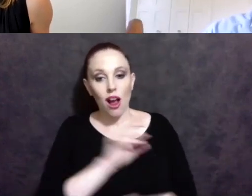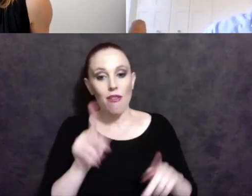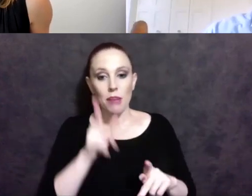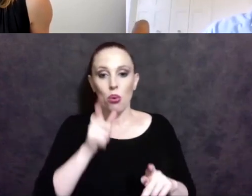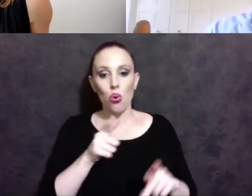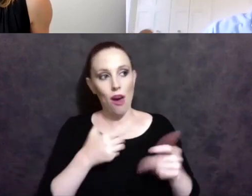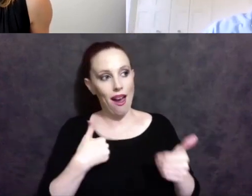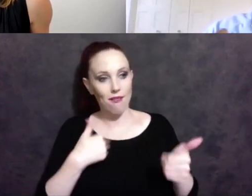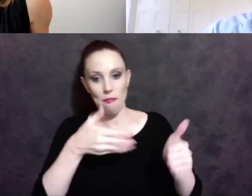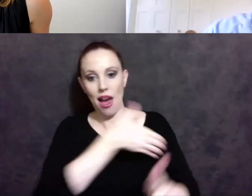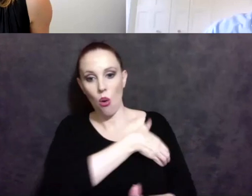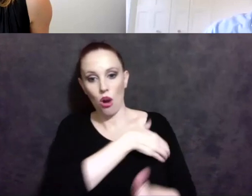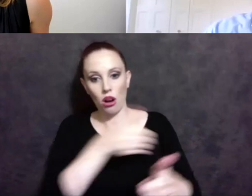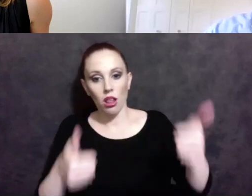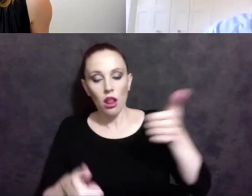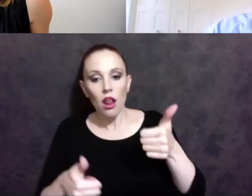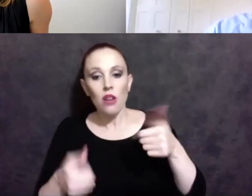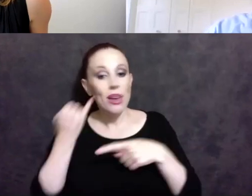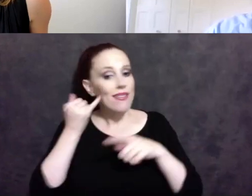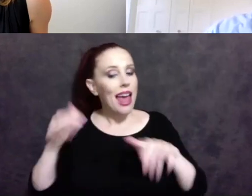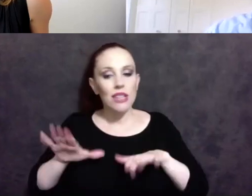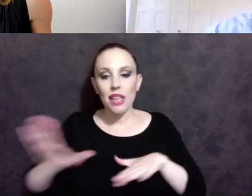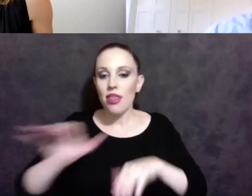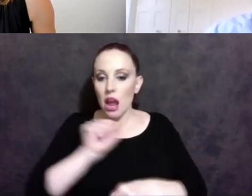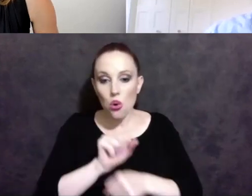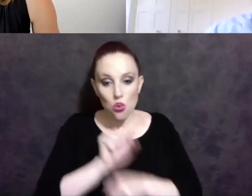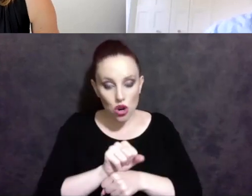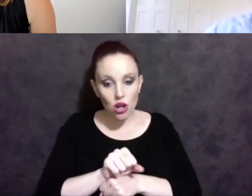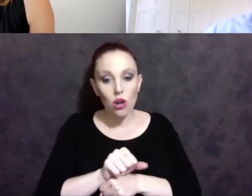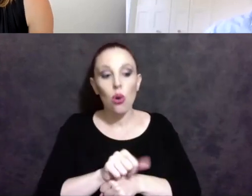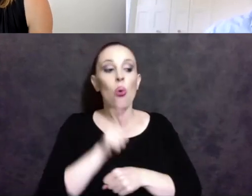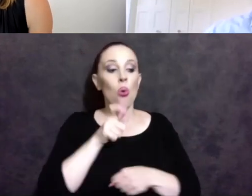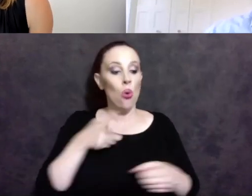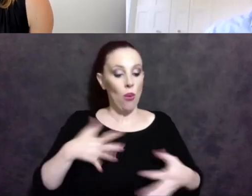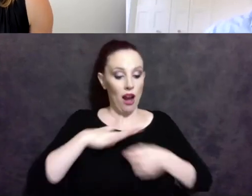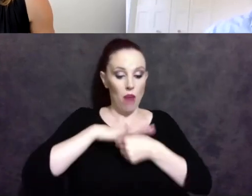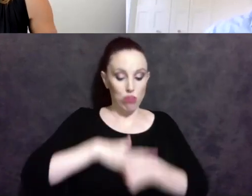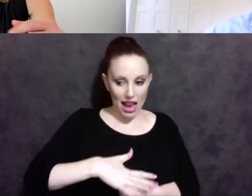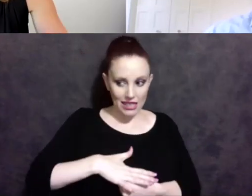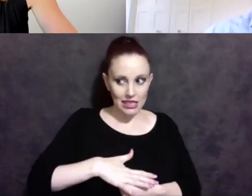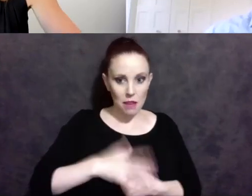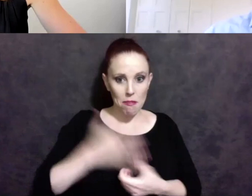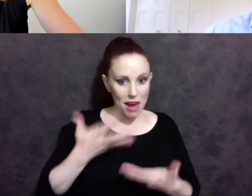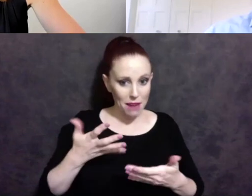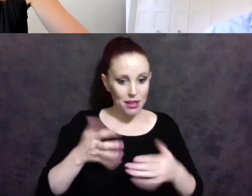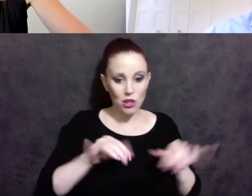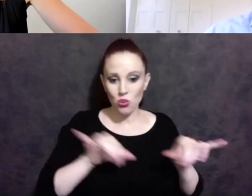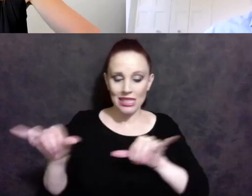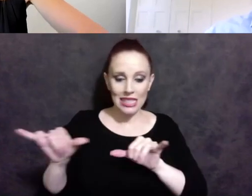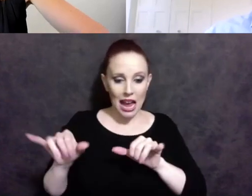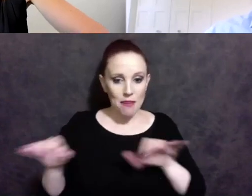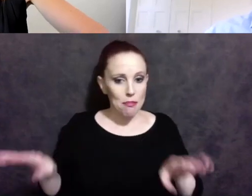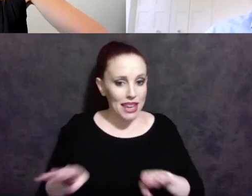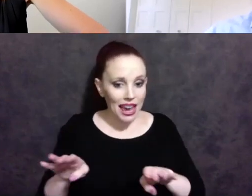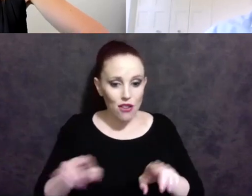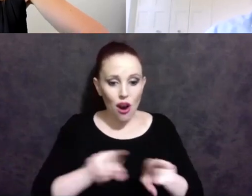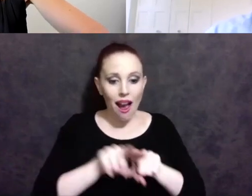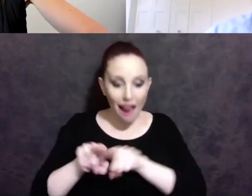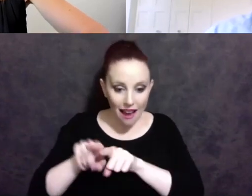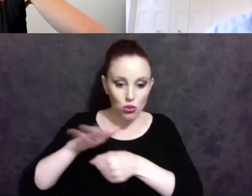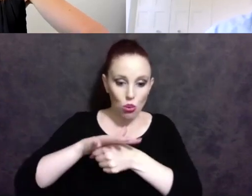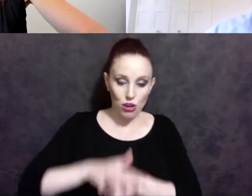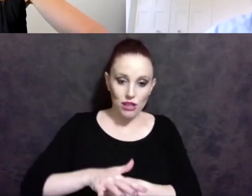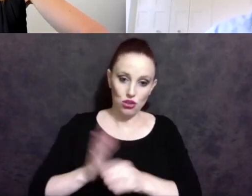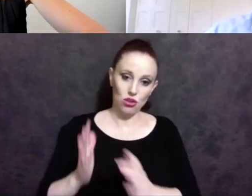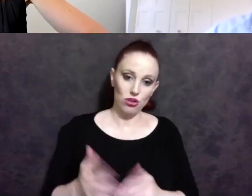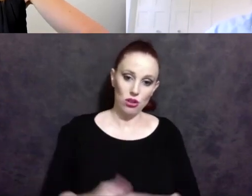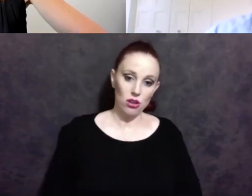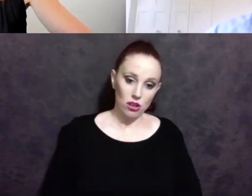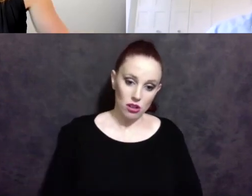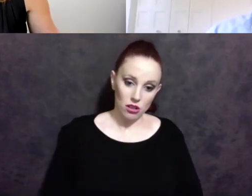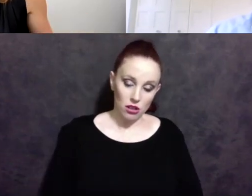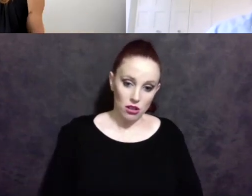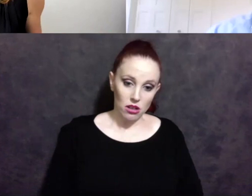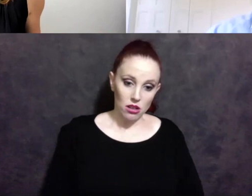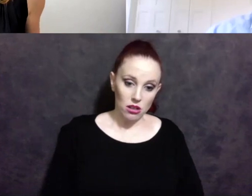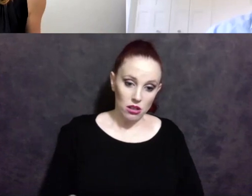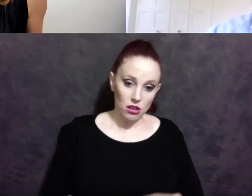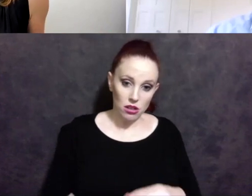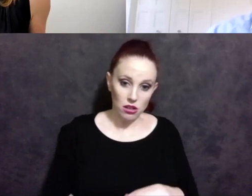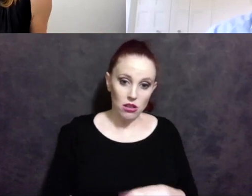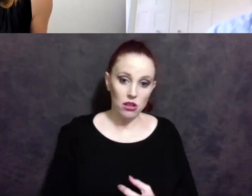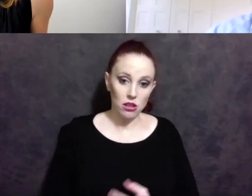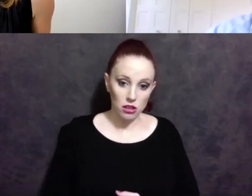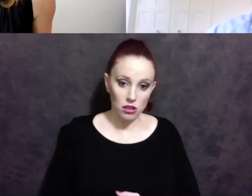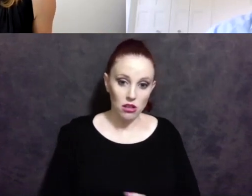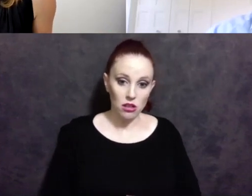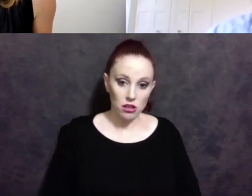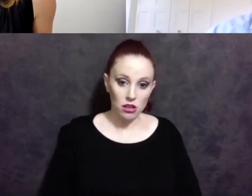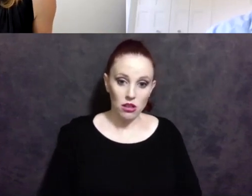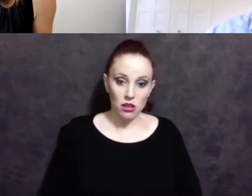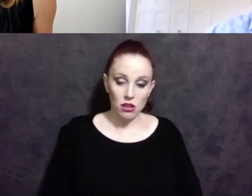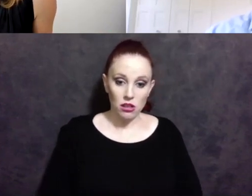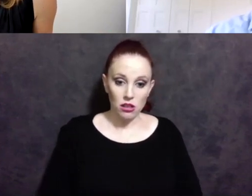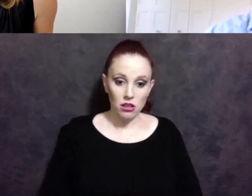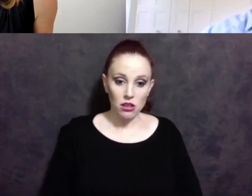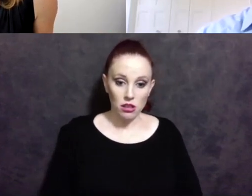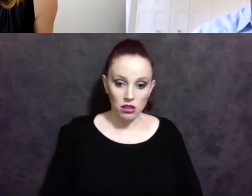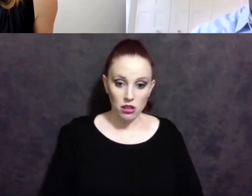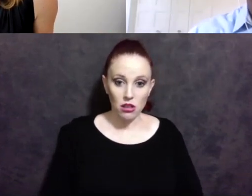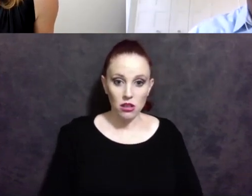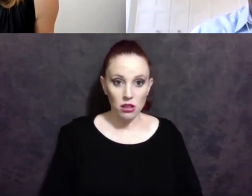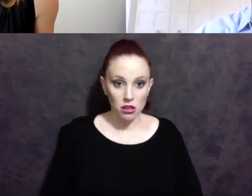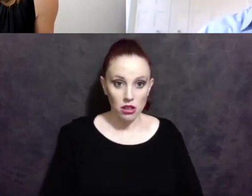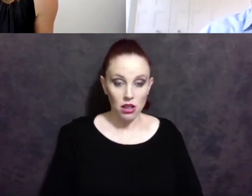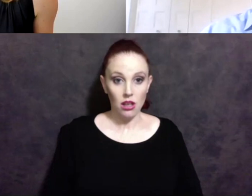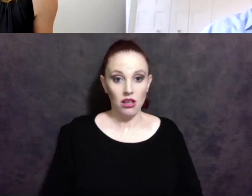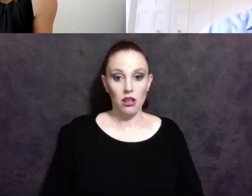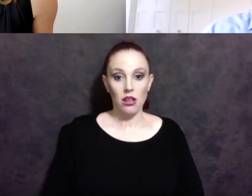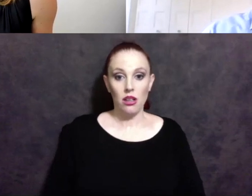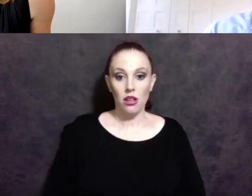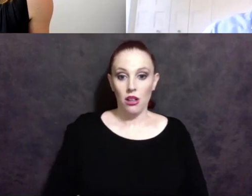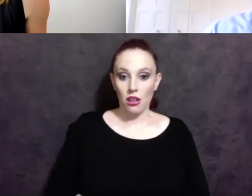If you haven't done the work, those oppressed can engage in the same behaviors as the oppressor.